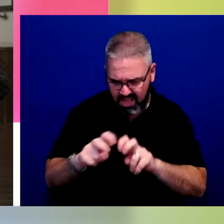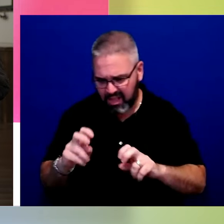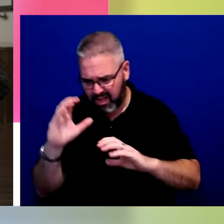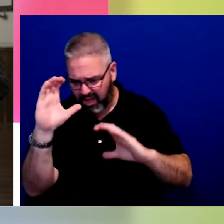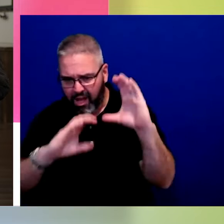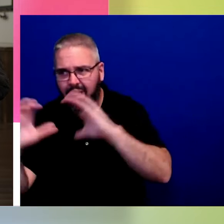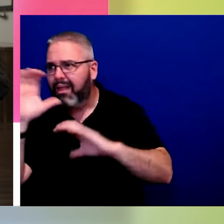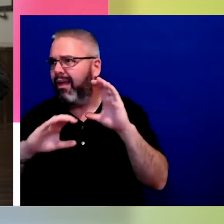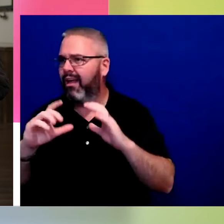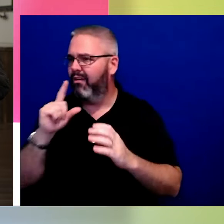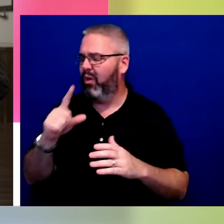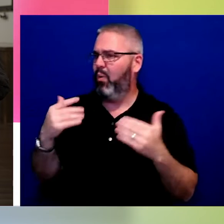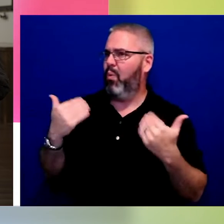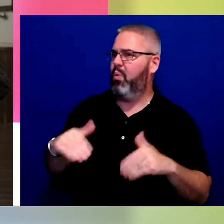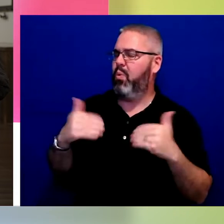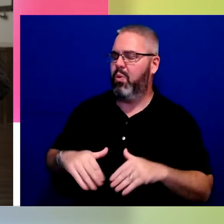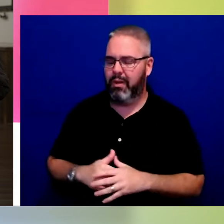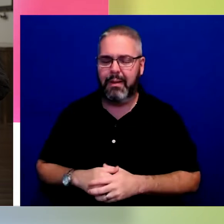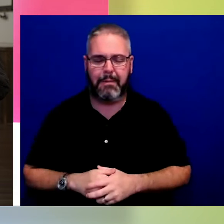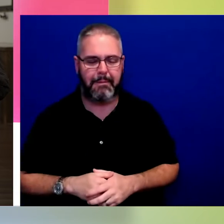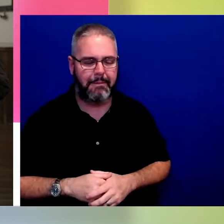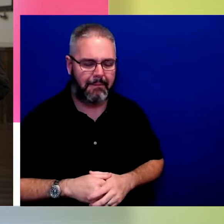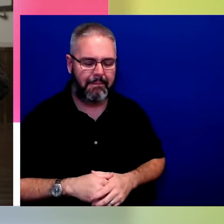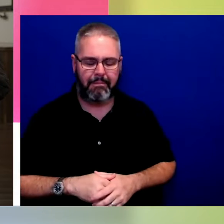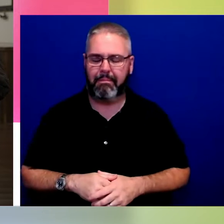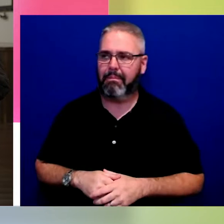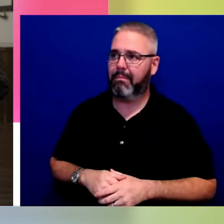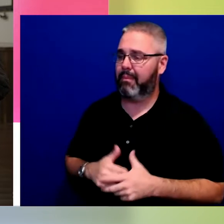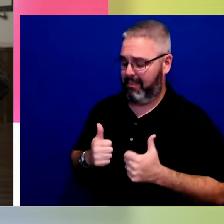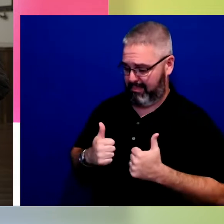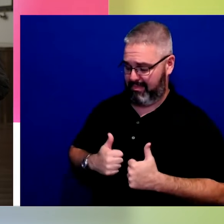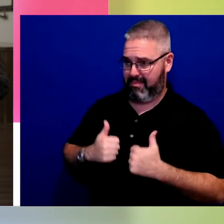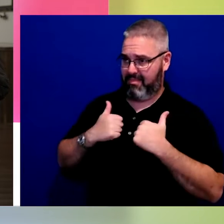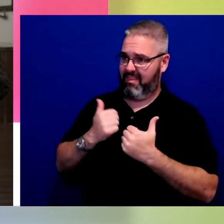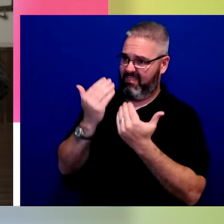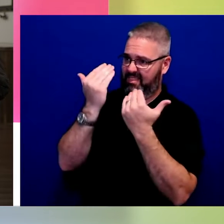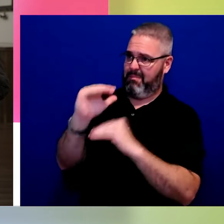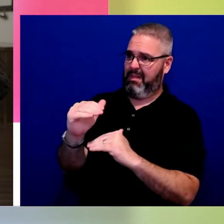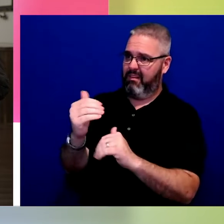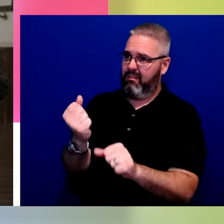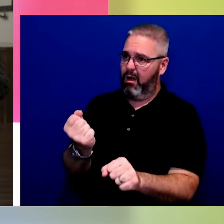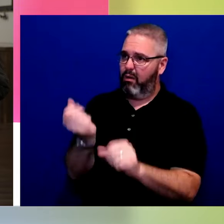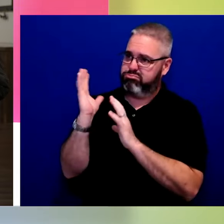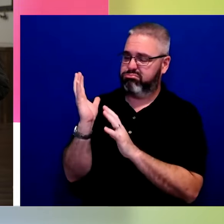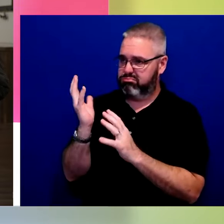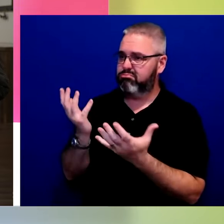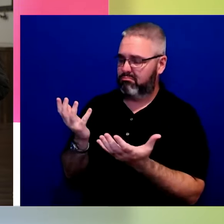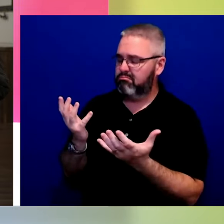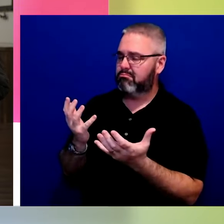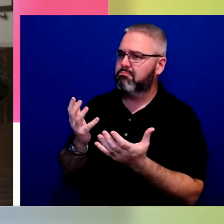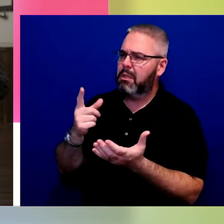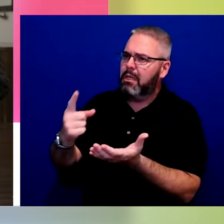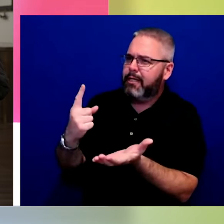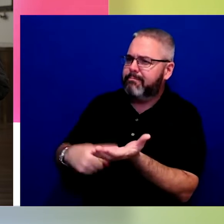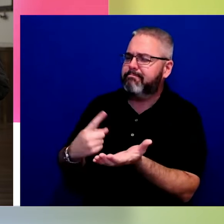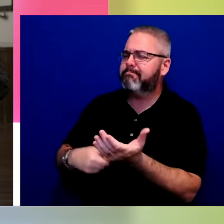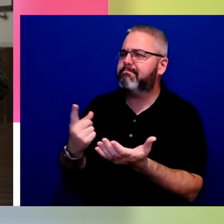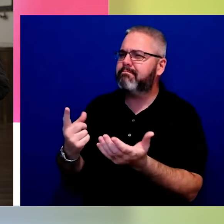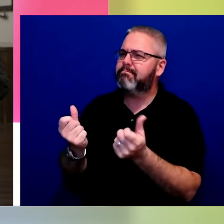So removing life's limitations, and you talk a lot about a lot of different loves